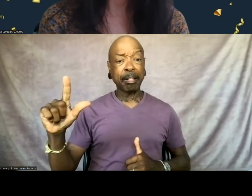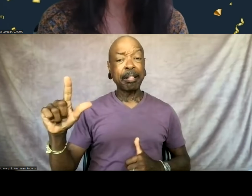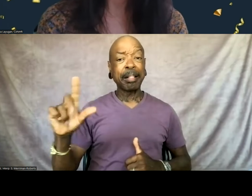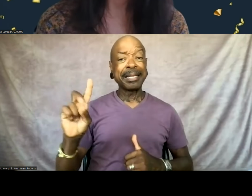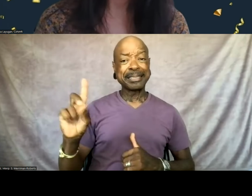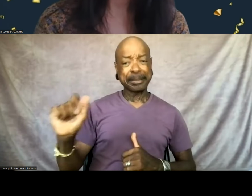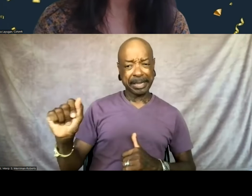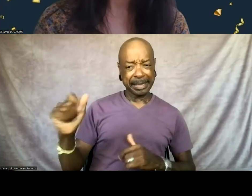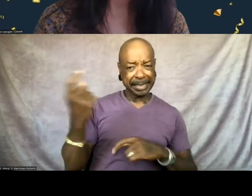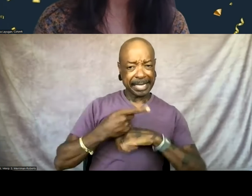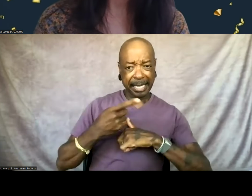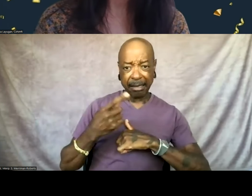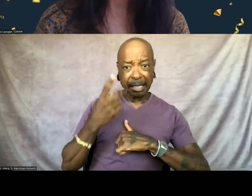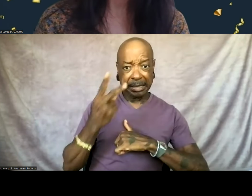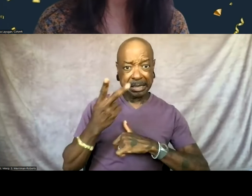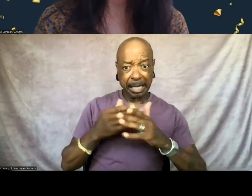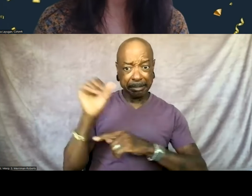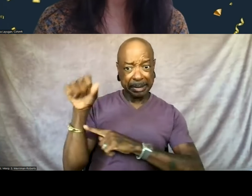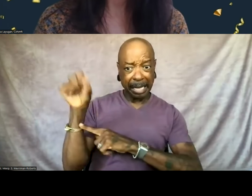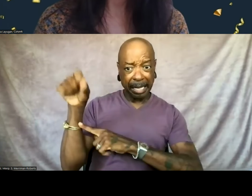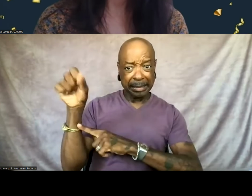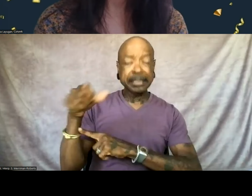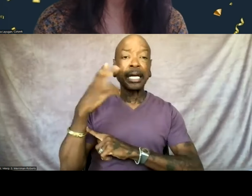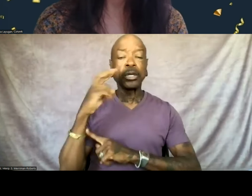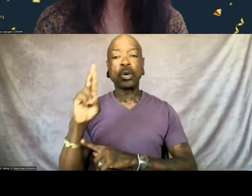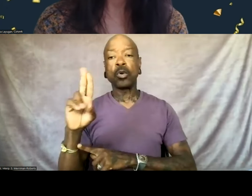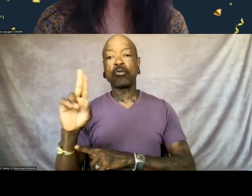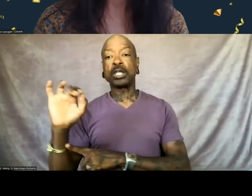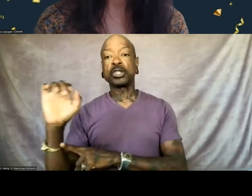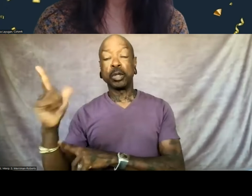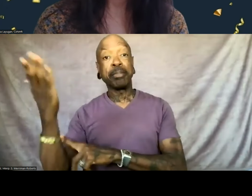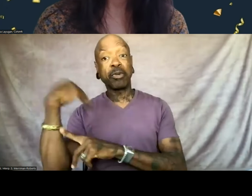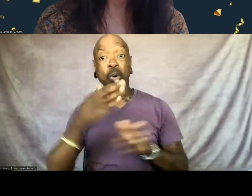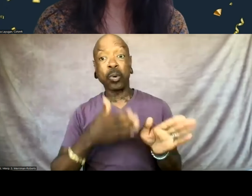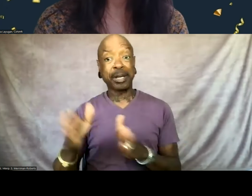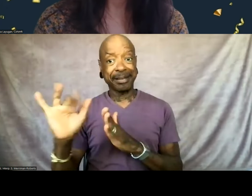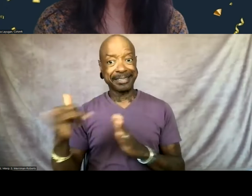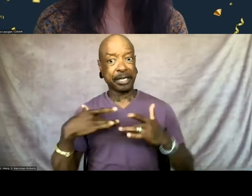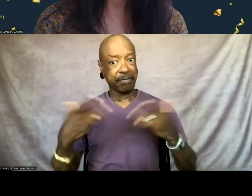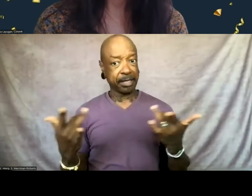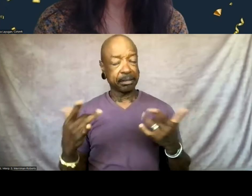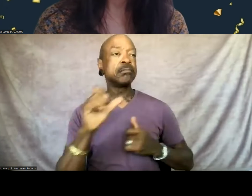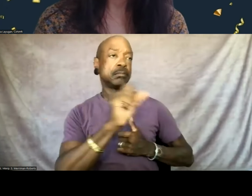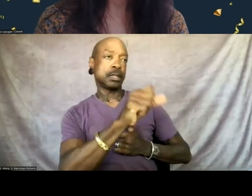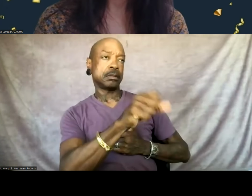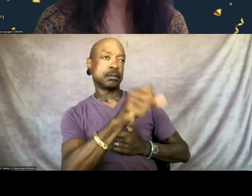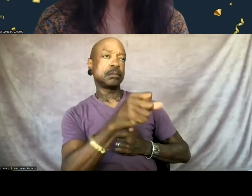been to disability capitol aging day or when it was disability and aging capital day? I see a couple nods.